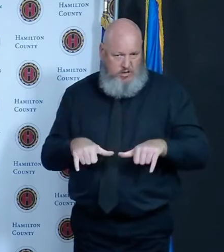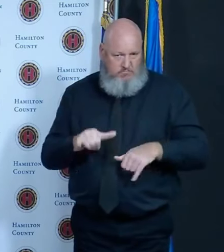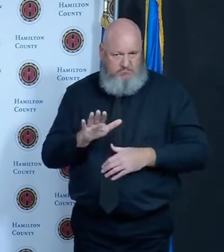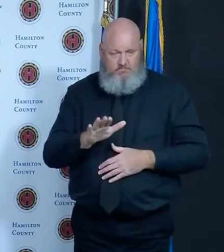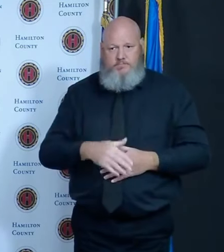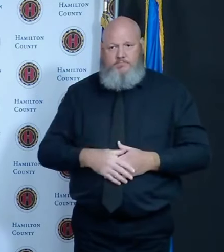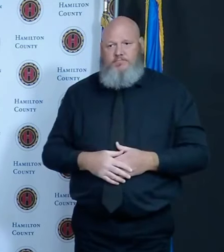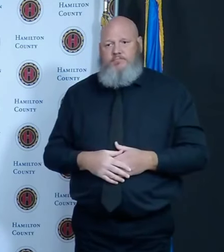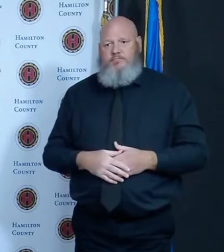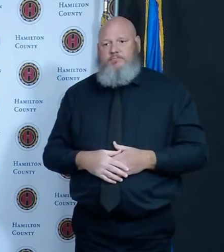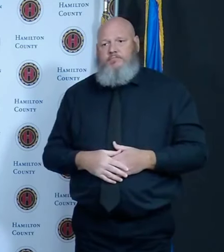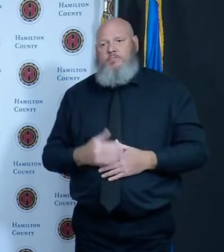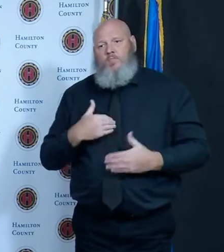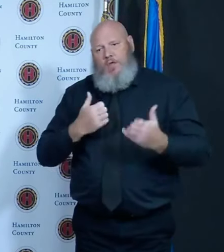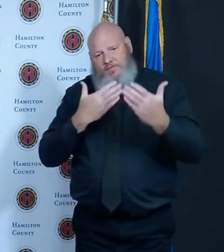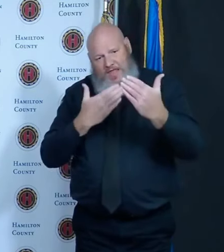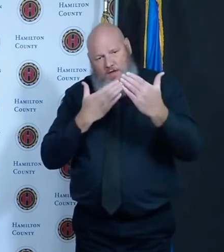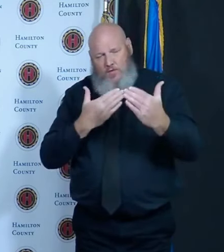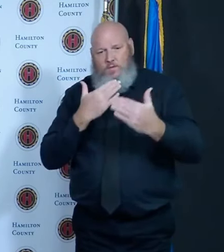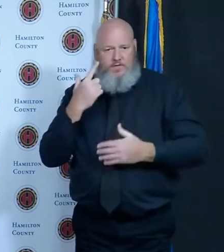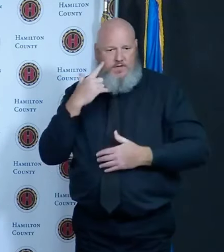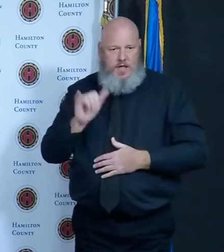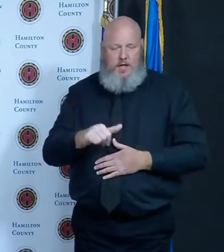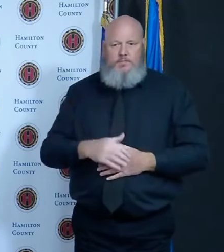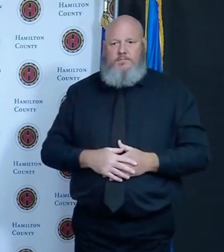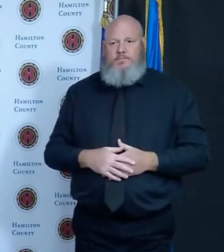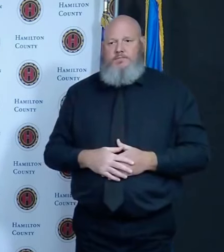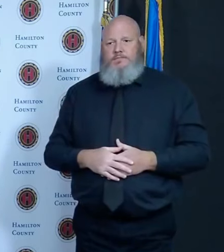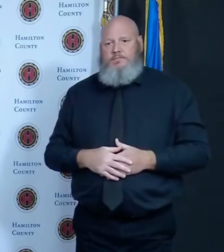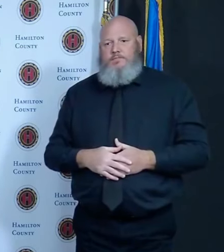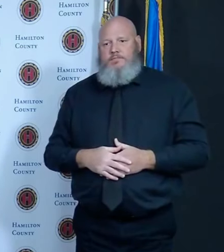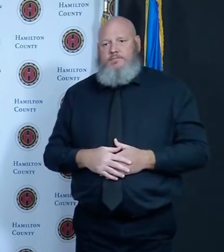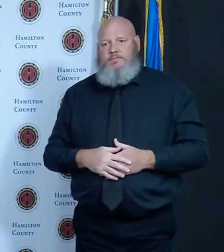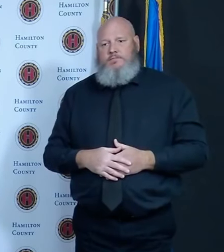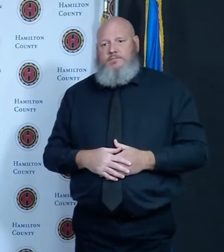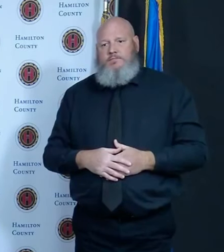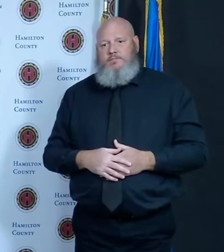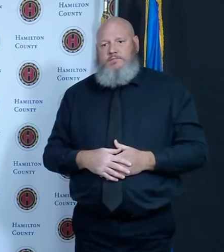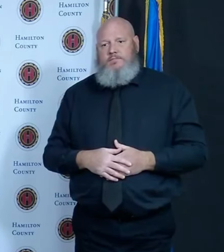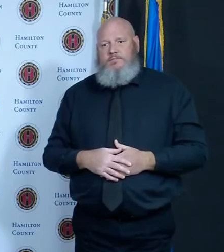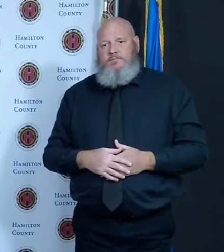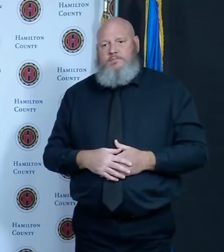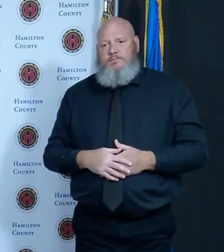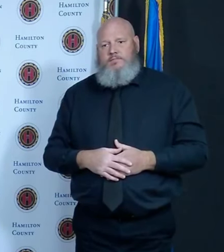together and it seems to be going fairly well and now for today's discussion on